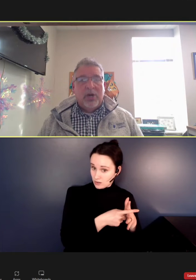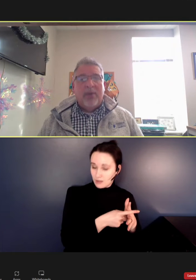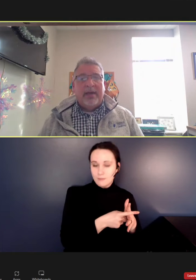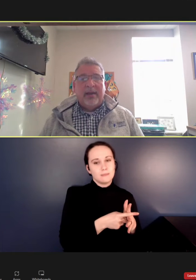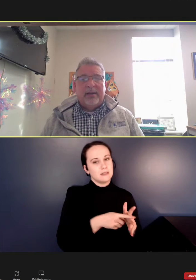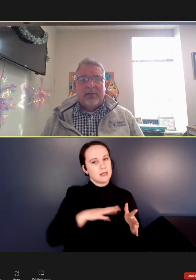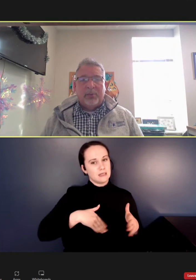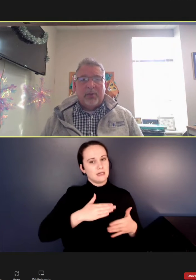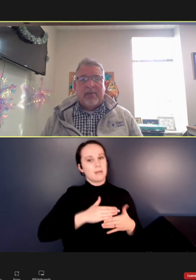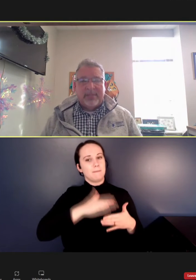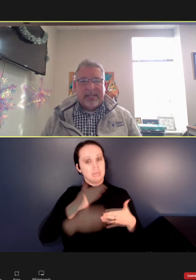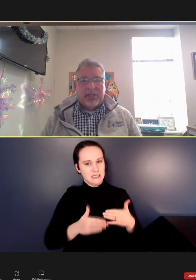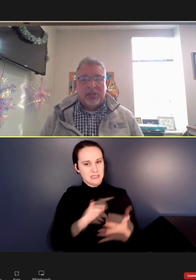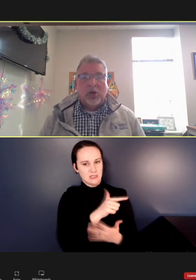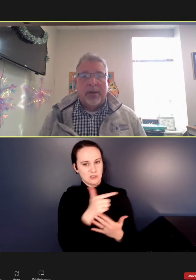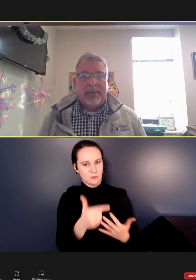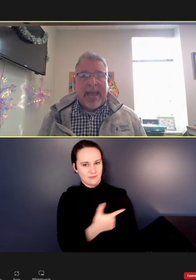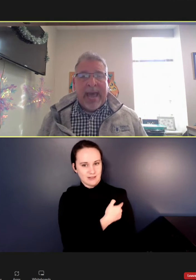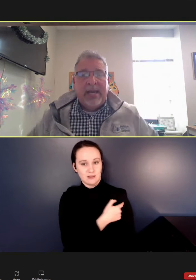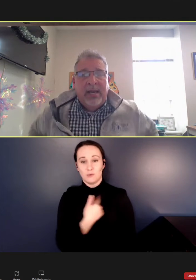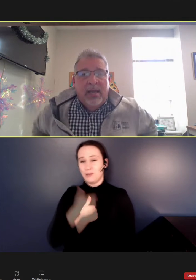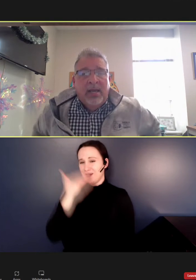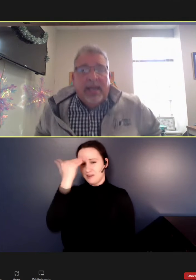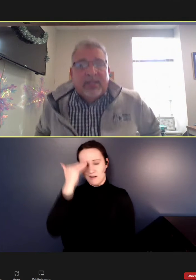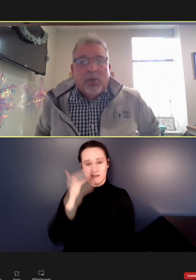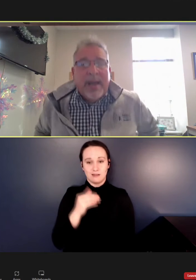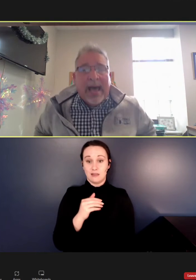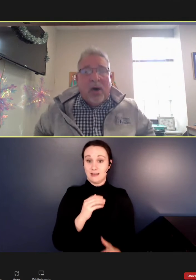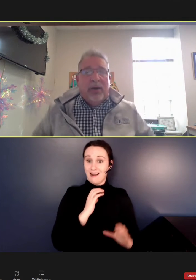we know that an uncomfortable conversation has already been had. And so, now,